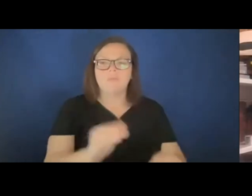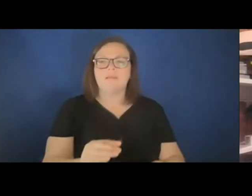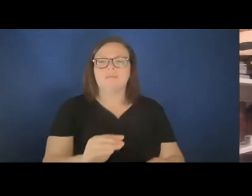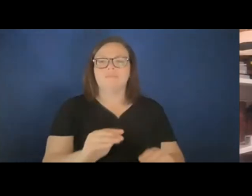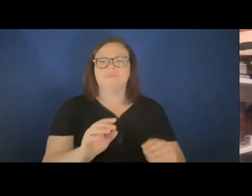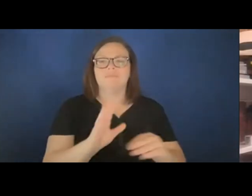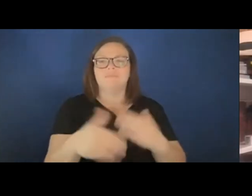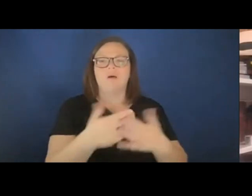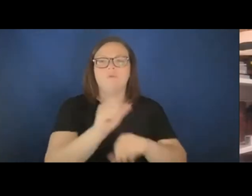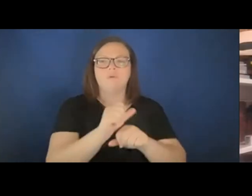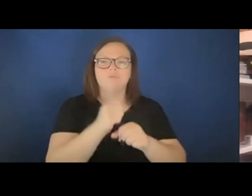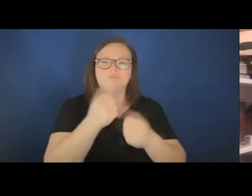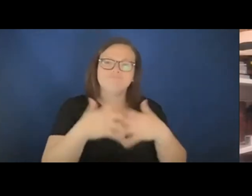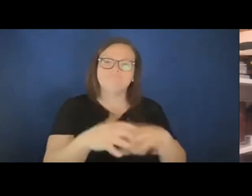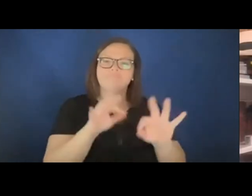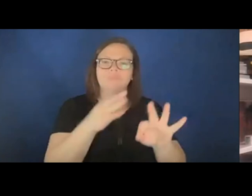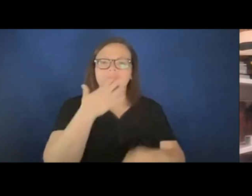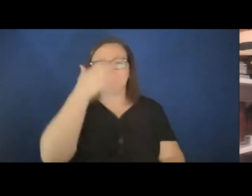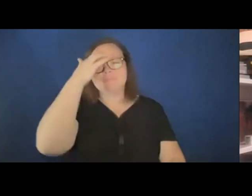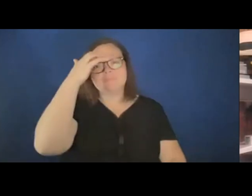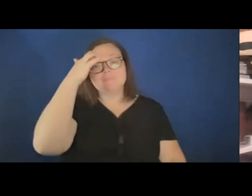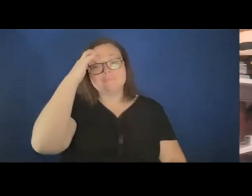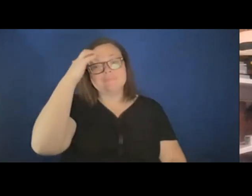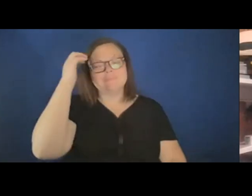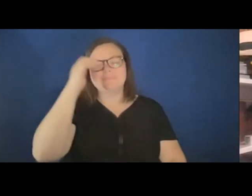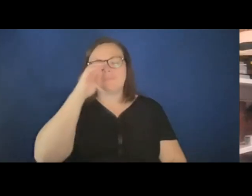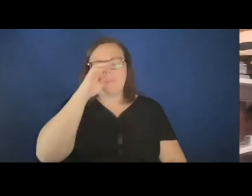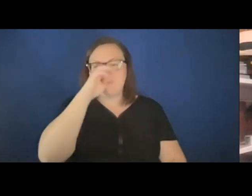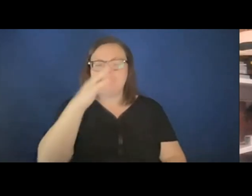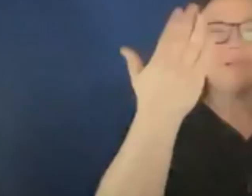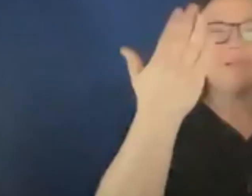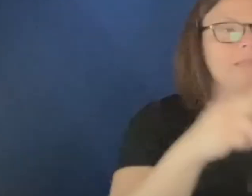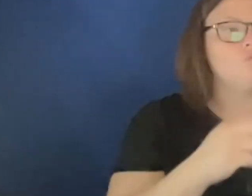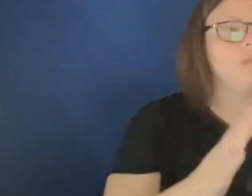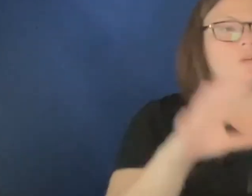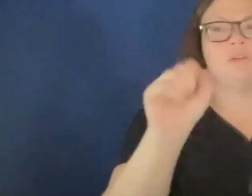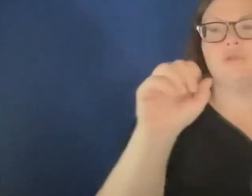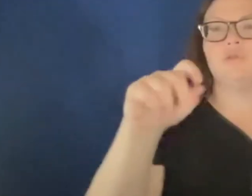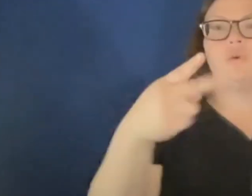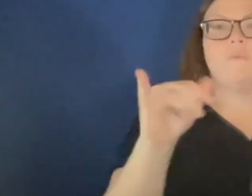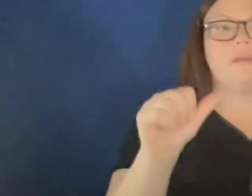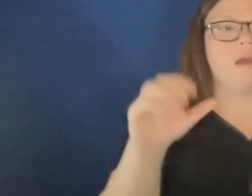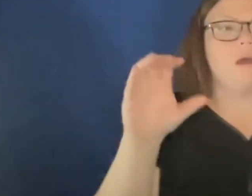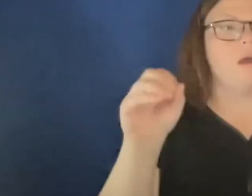so well. Thank you. And our next reader is going to be Sophia Ordaz.